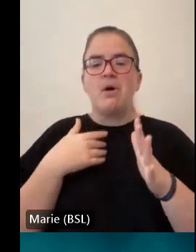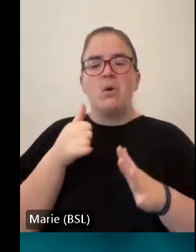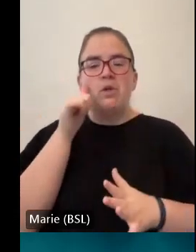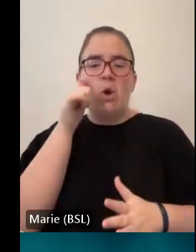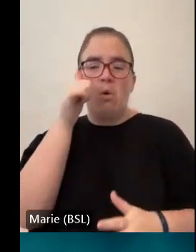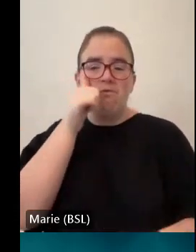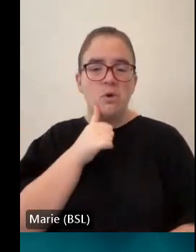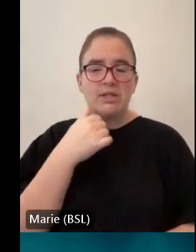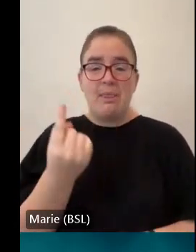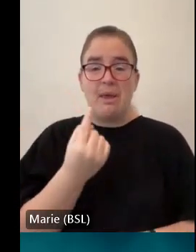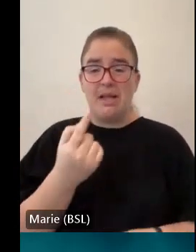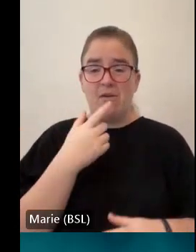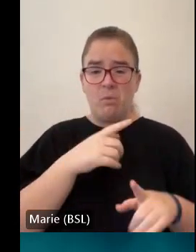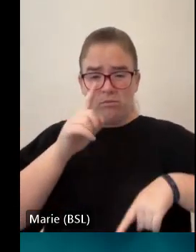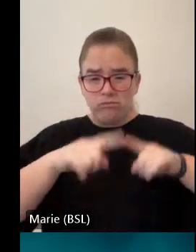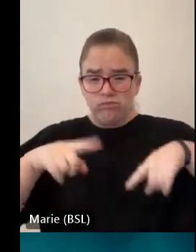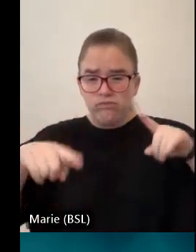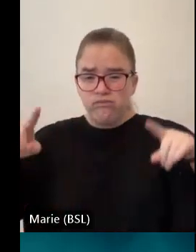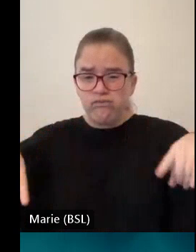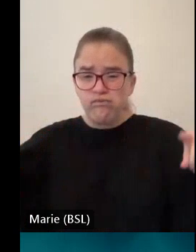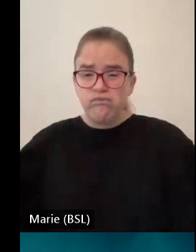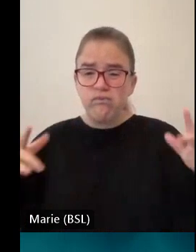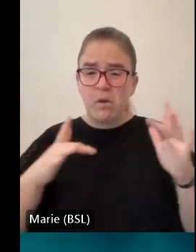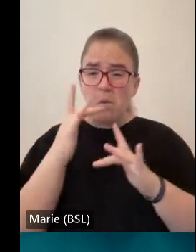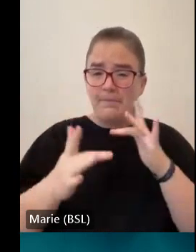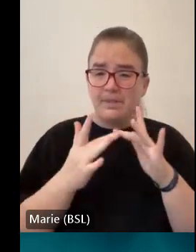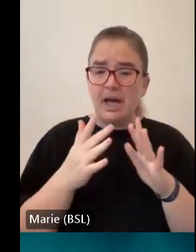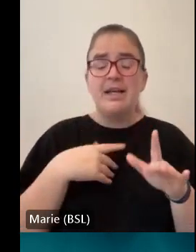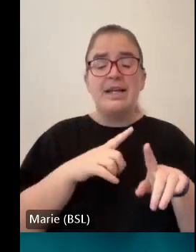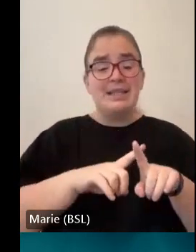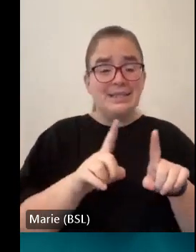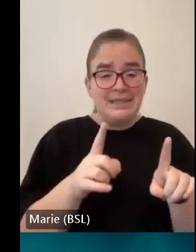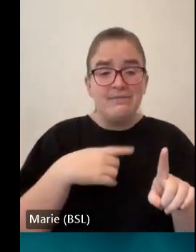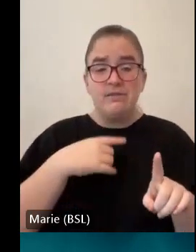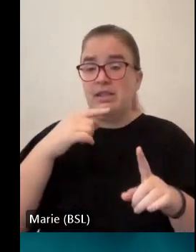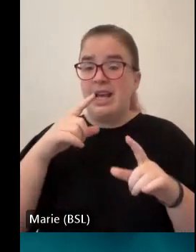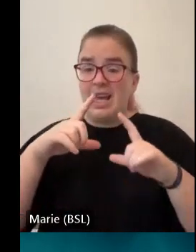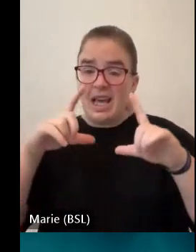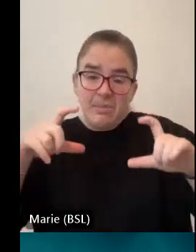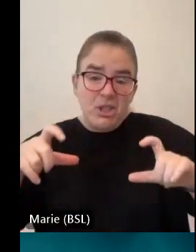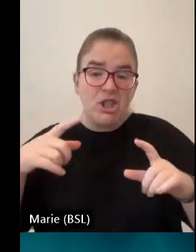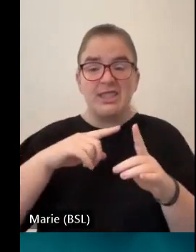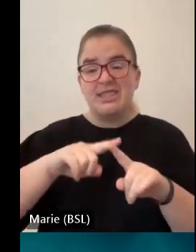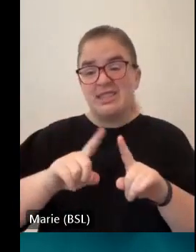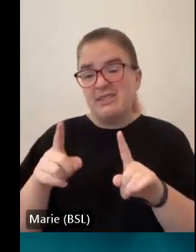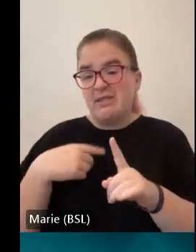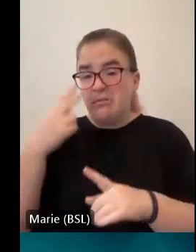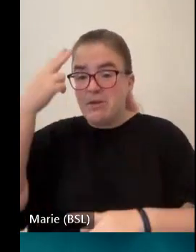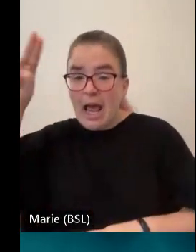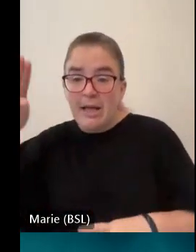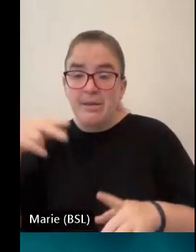operate over multiple sites using different images, different profile names, potentially using a multitude of